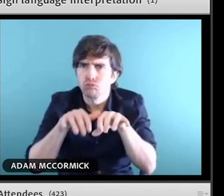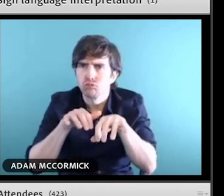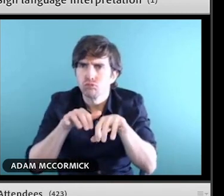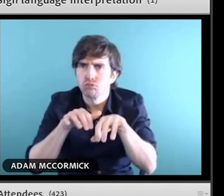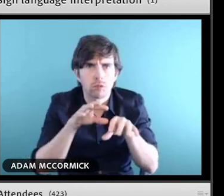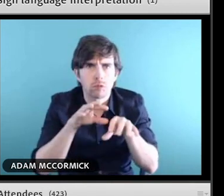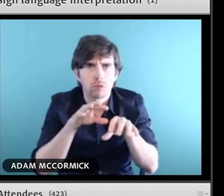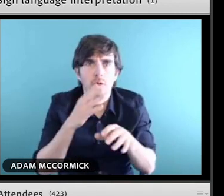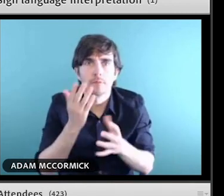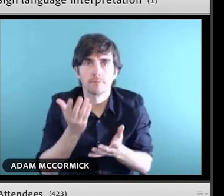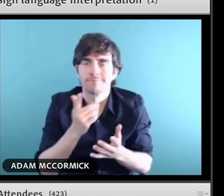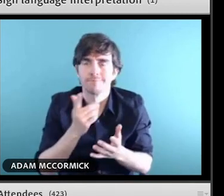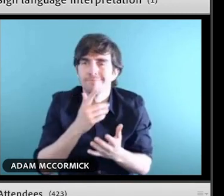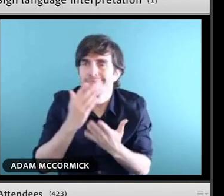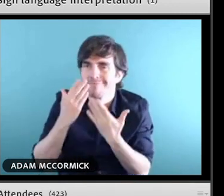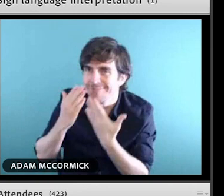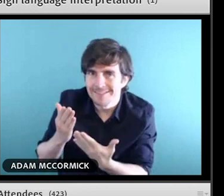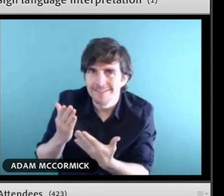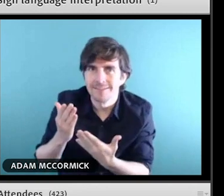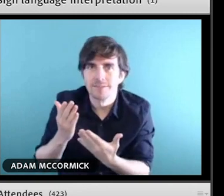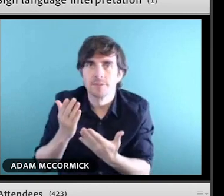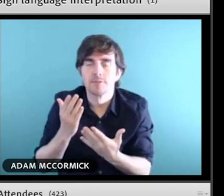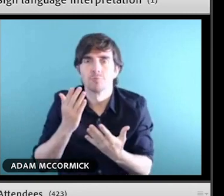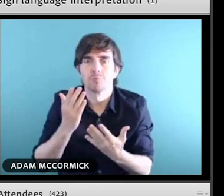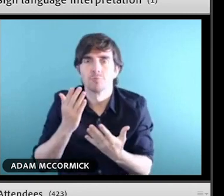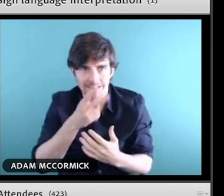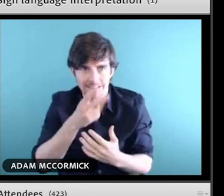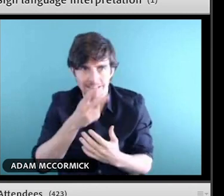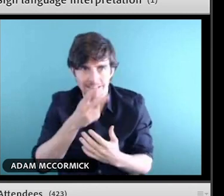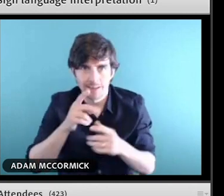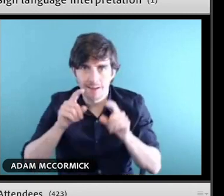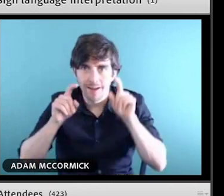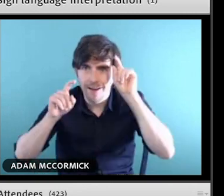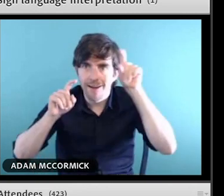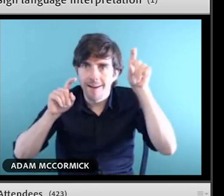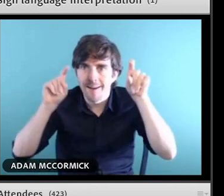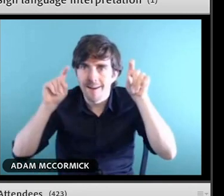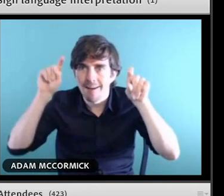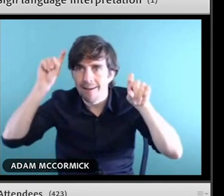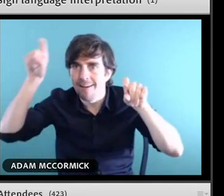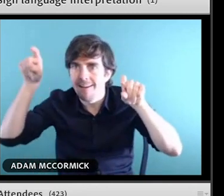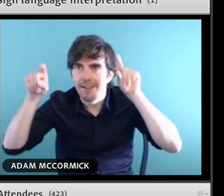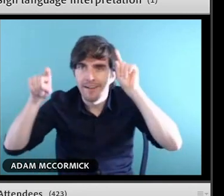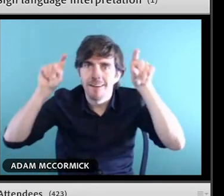where humanitarian have taught organizations with persons with disabilities. Very much